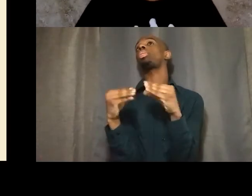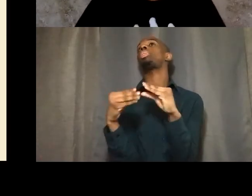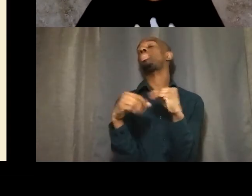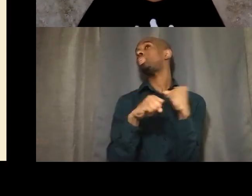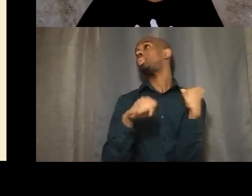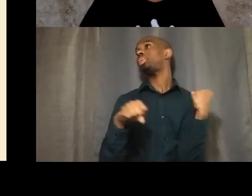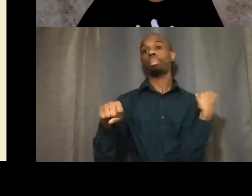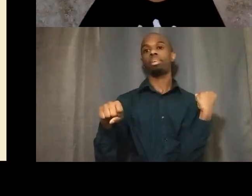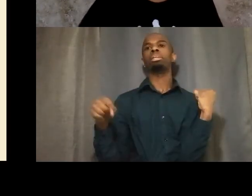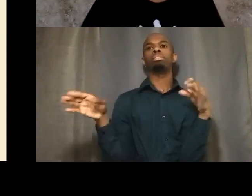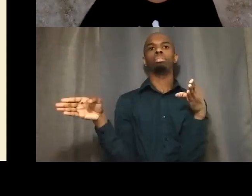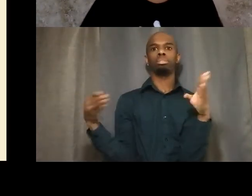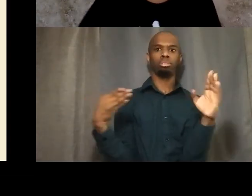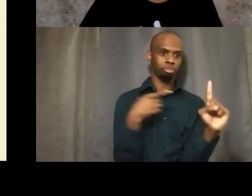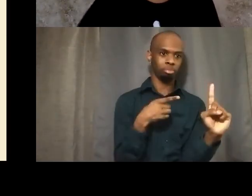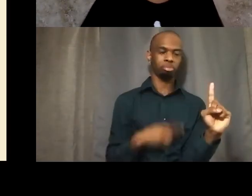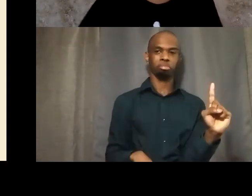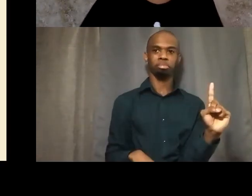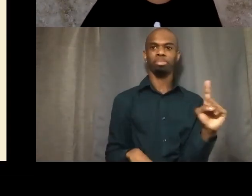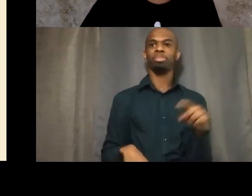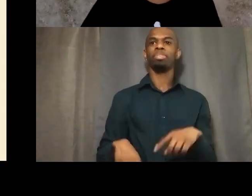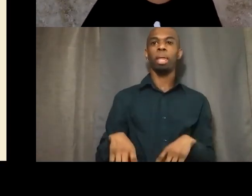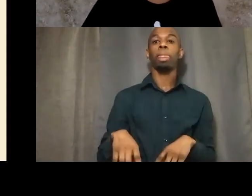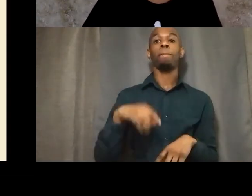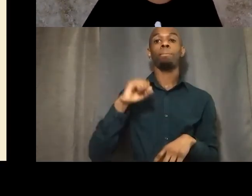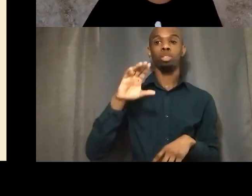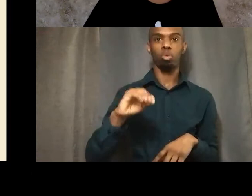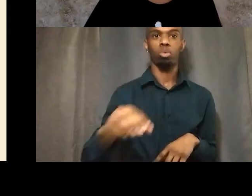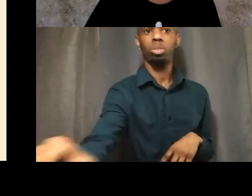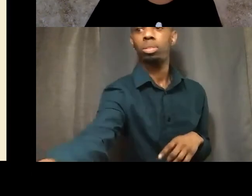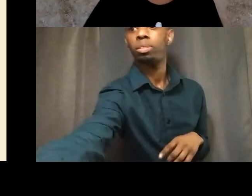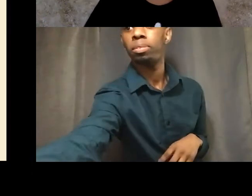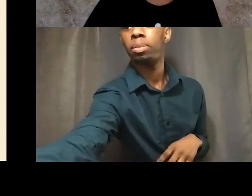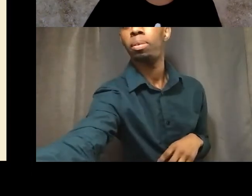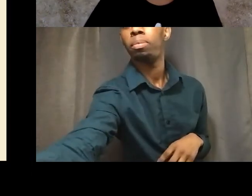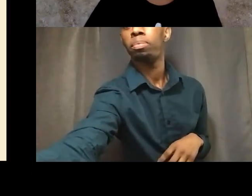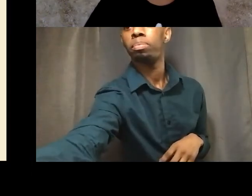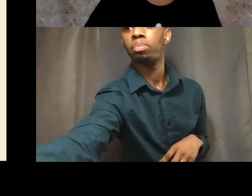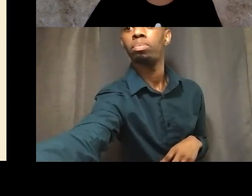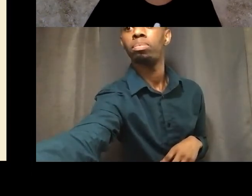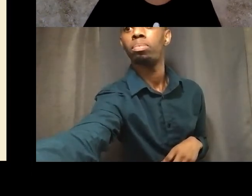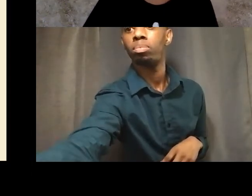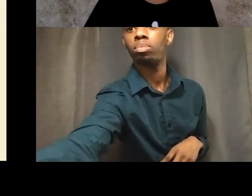So people in the movement laugh at me, 'cause I always reject this notion of self care, right.